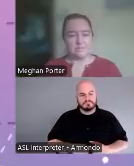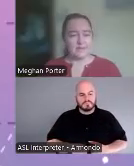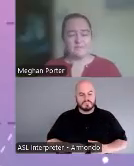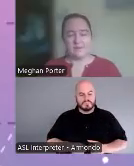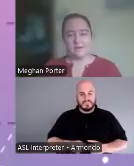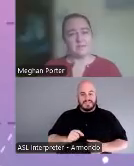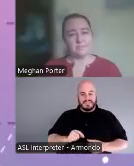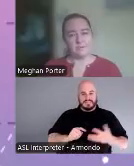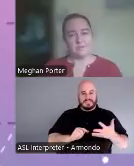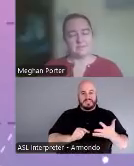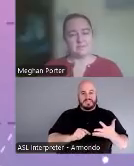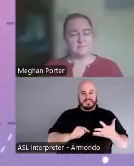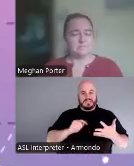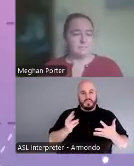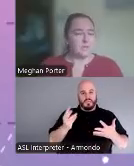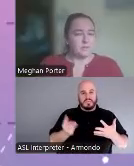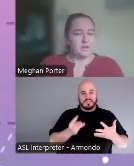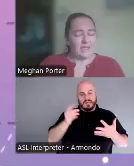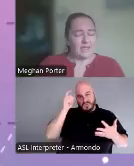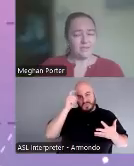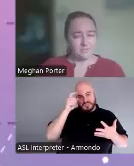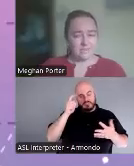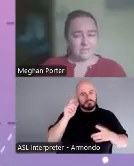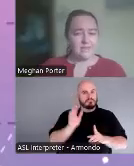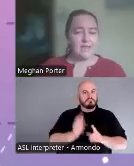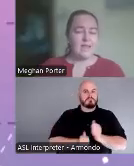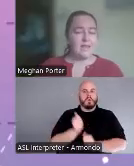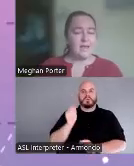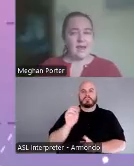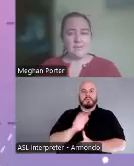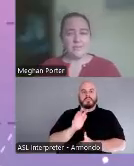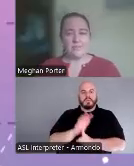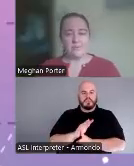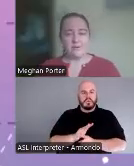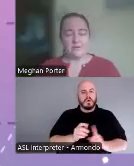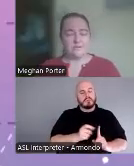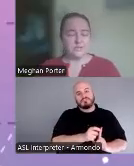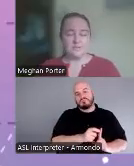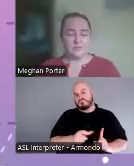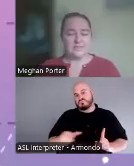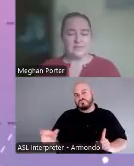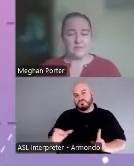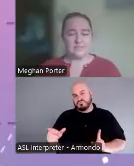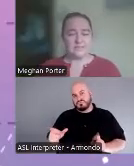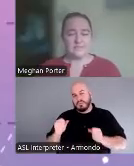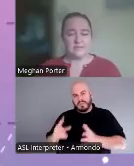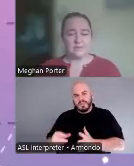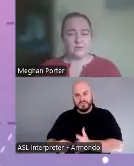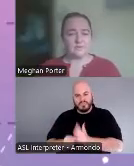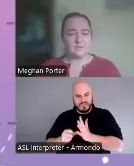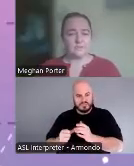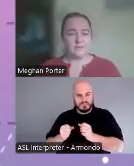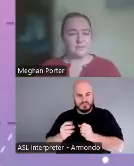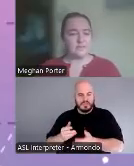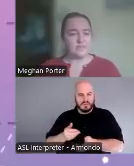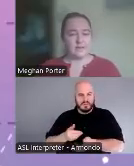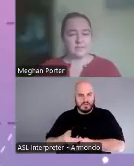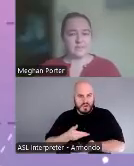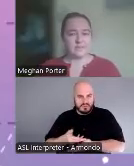by far the most popular, I guess you would say. Just for Wednesday Wisdoms, there were over 23,000